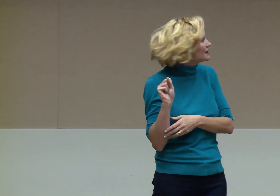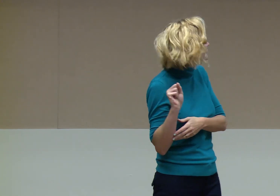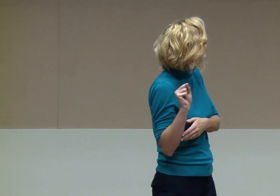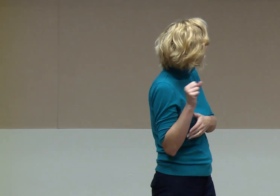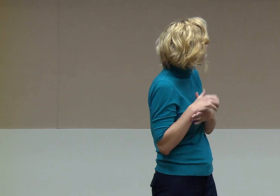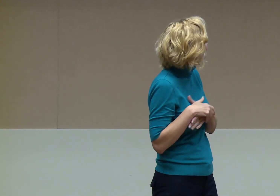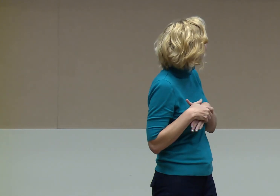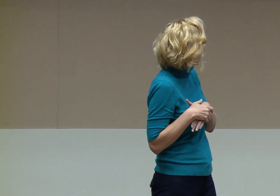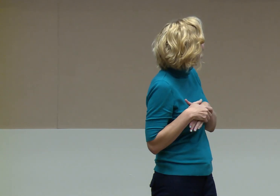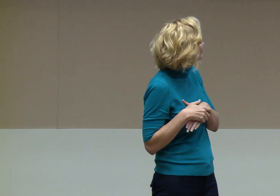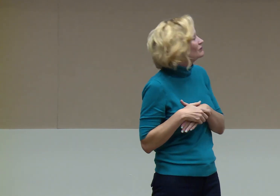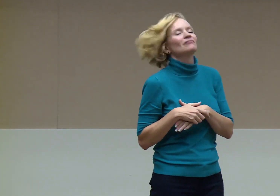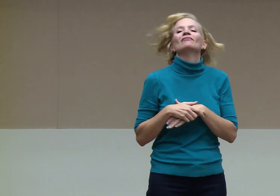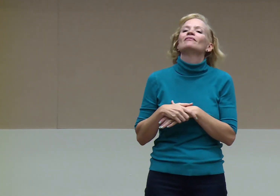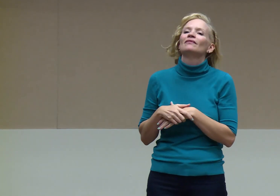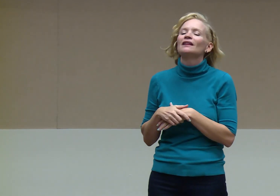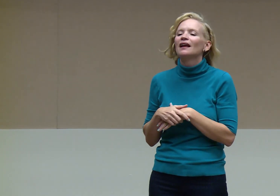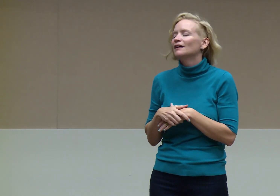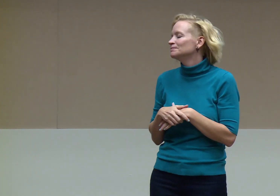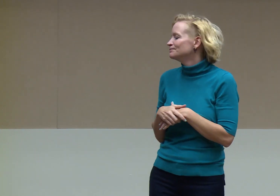Preventative Task Force statement.